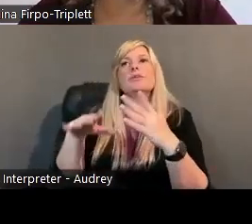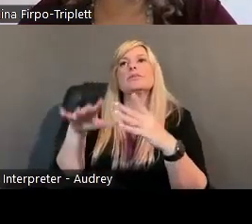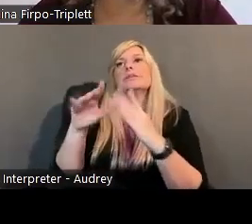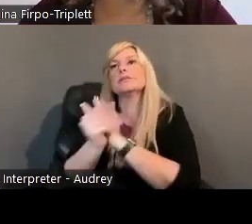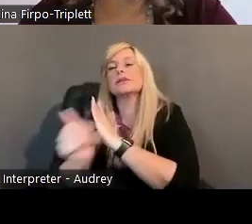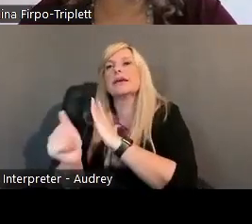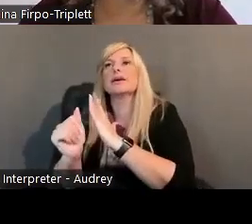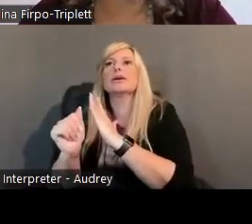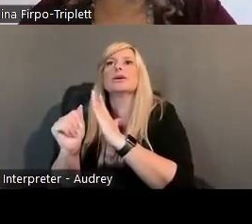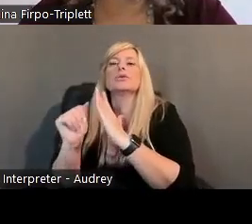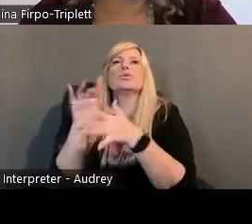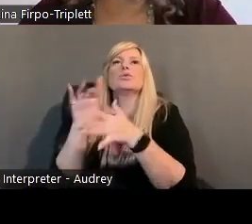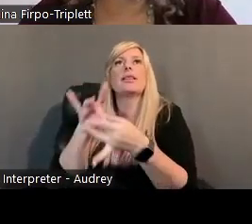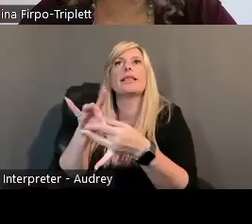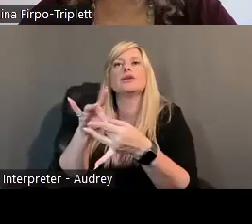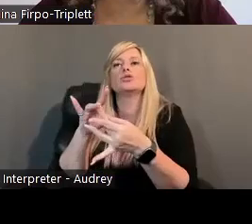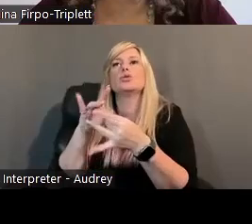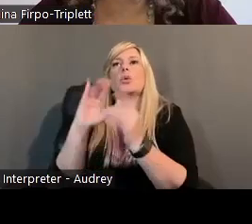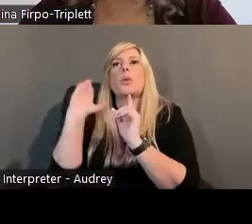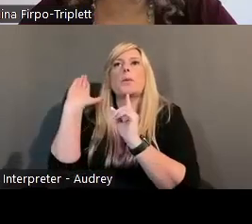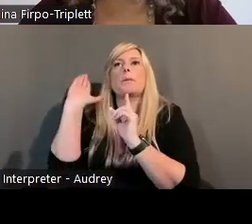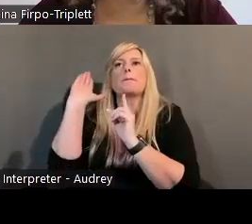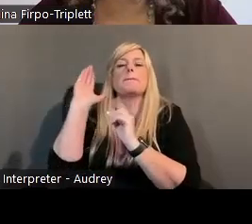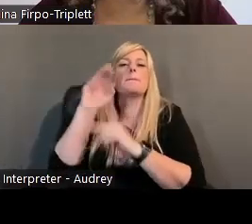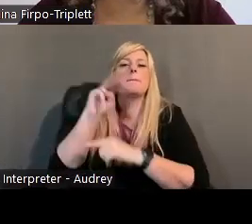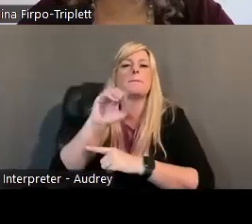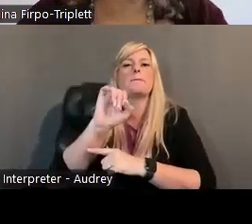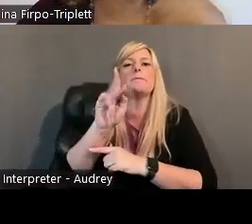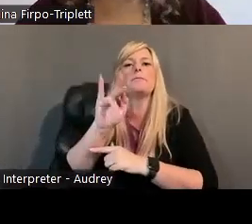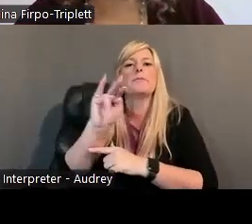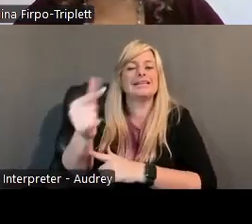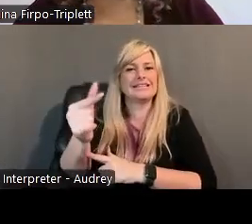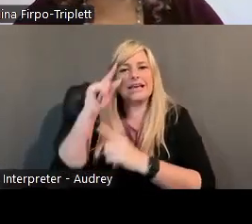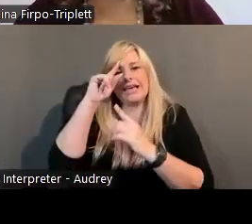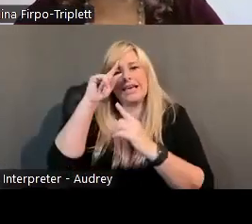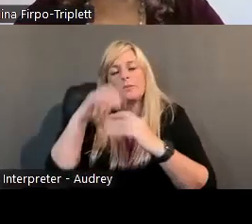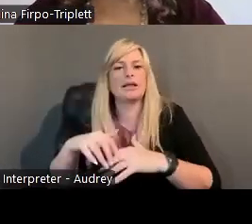meltdown and burnouts. One of the biggest things that came from our formative work